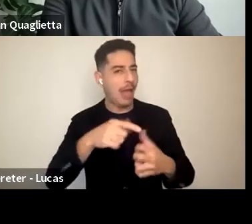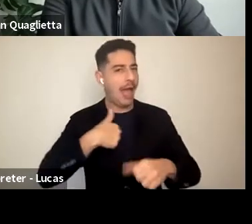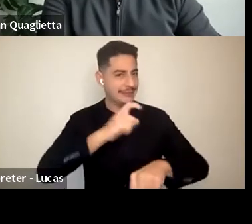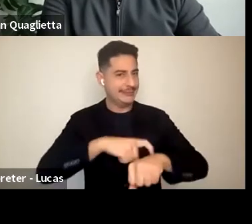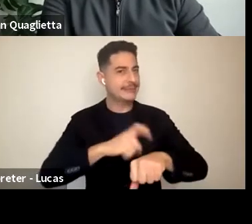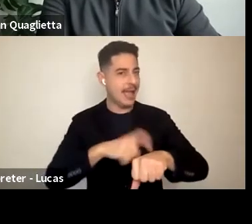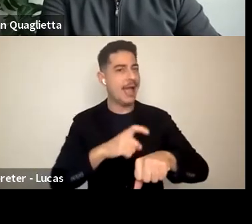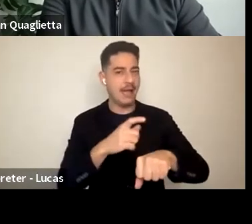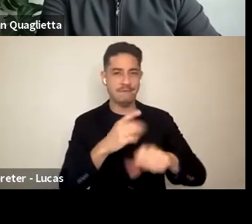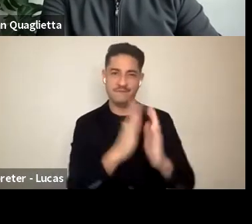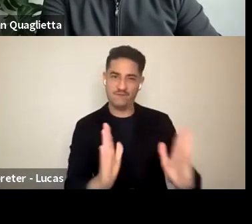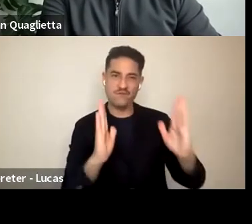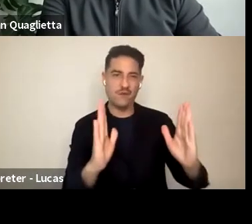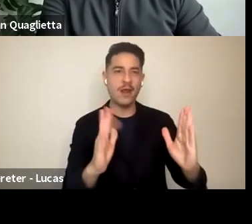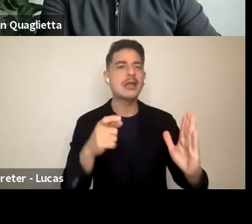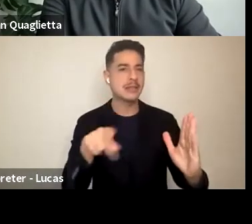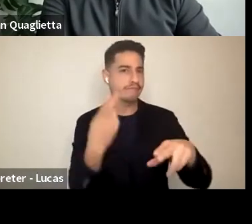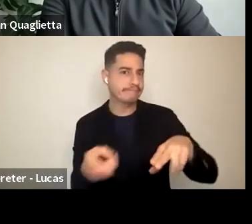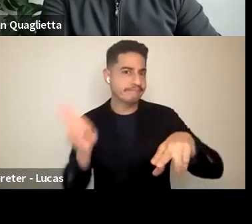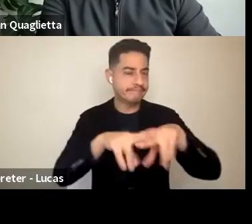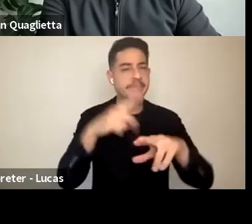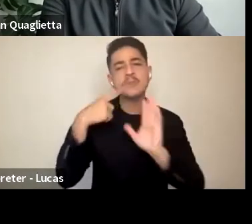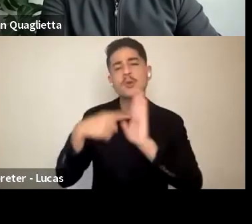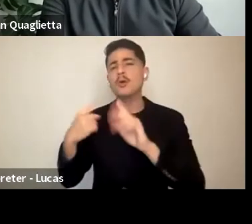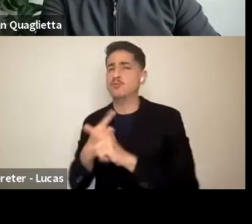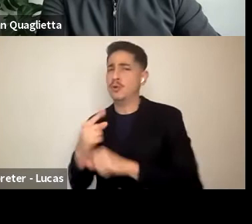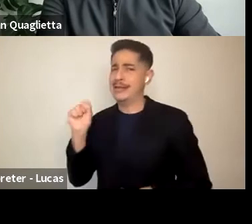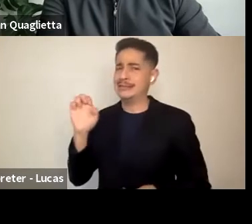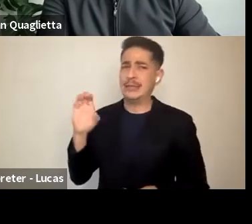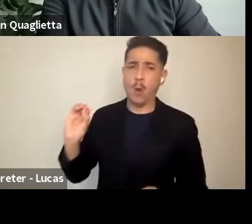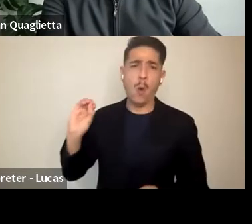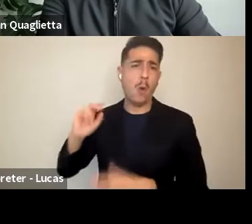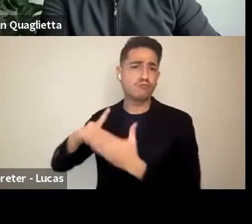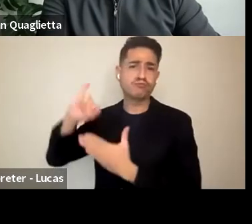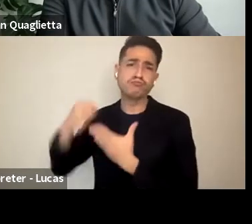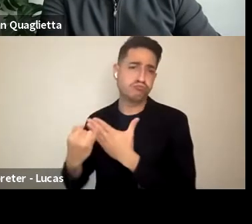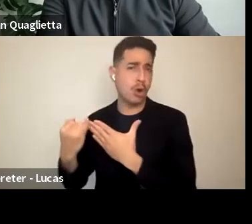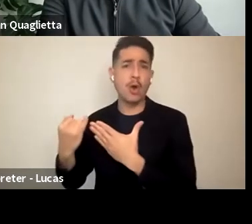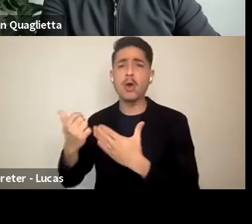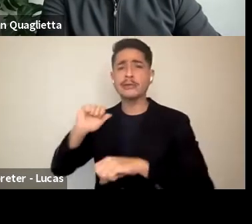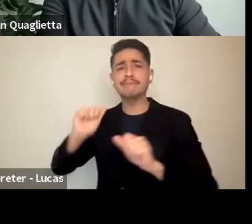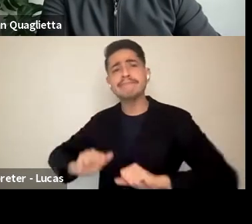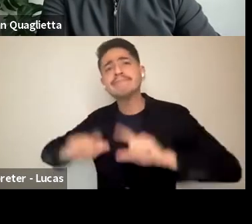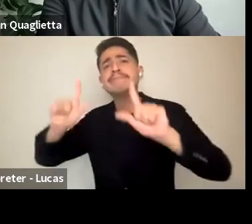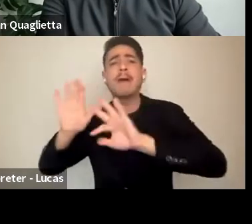If you're doing a typical SEO project, it can take months to be discovered by the search engines to really see an effect.